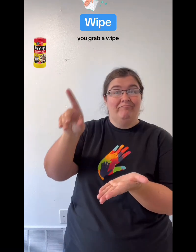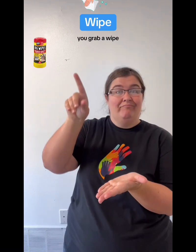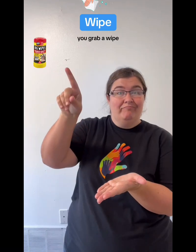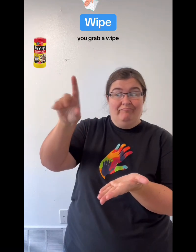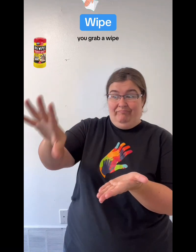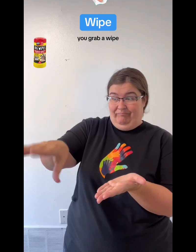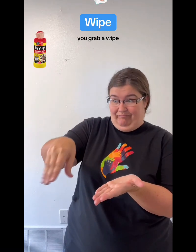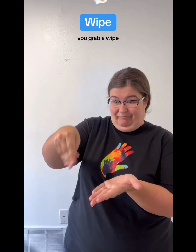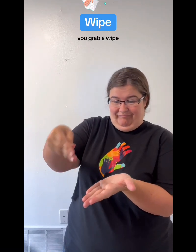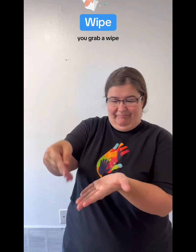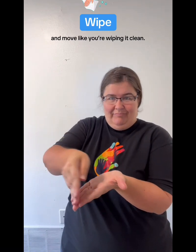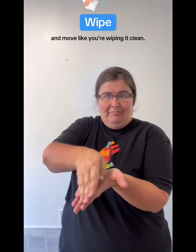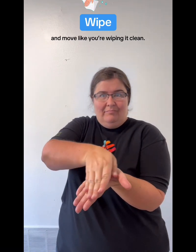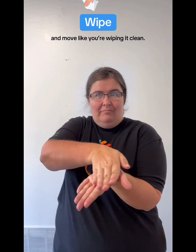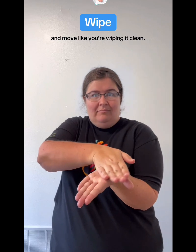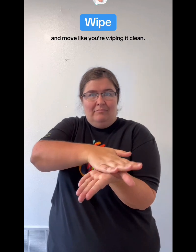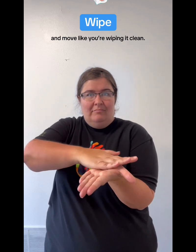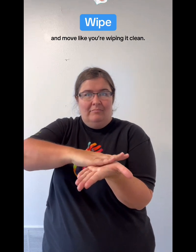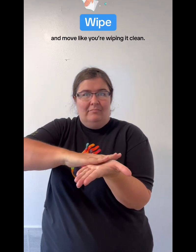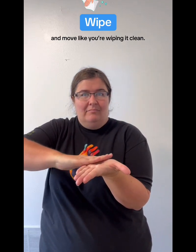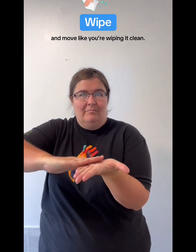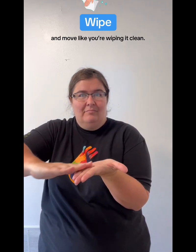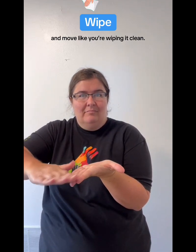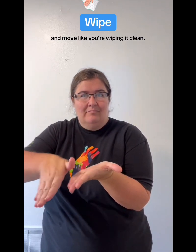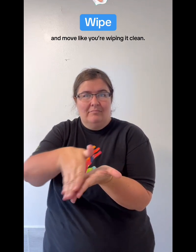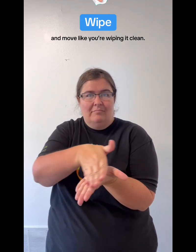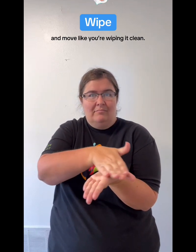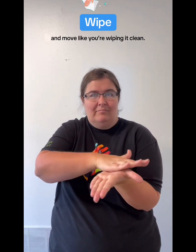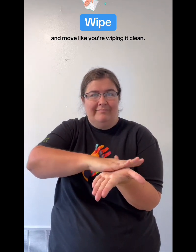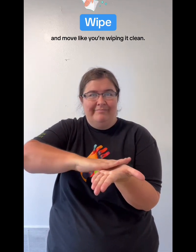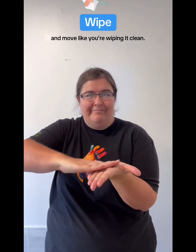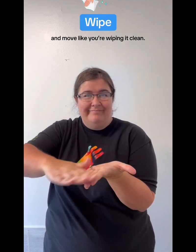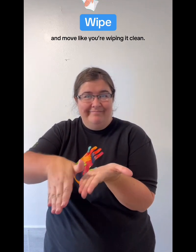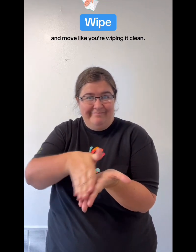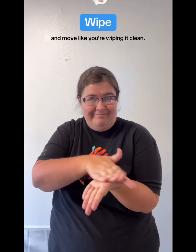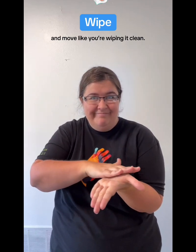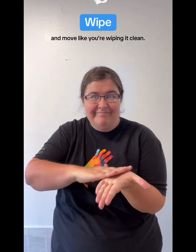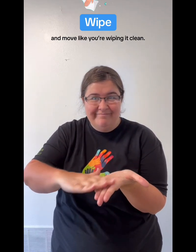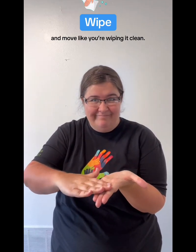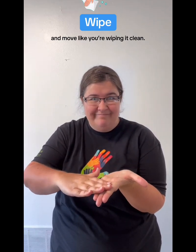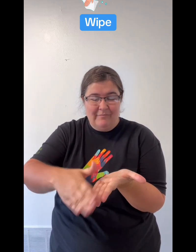you grab a wipe and move like you're wiping it clean.